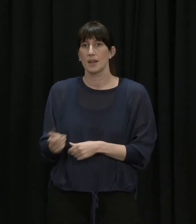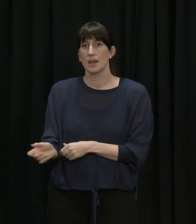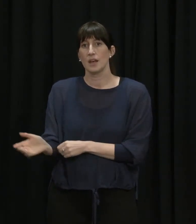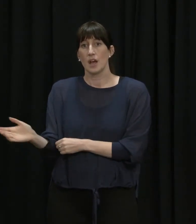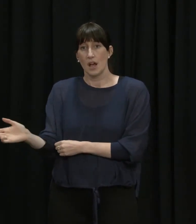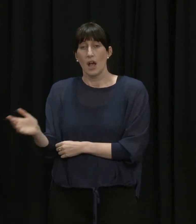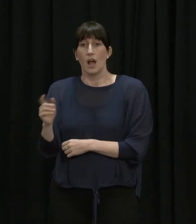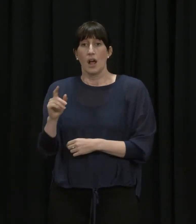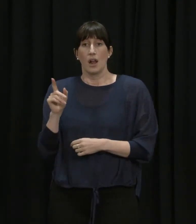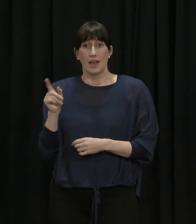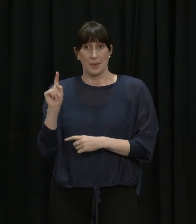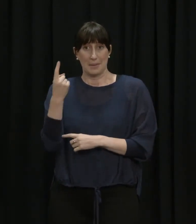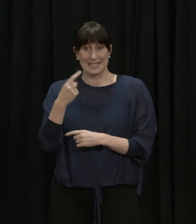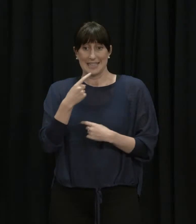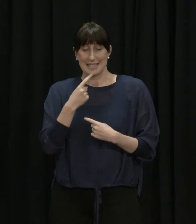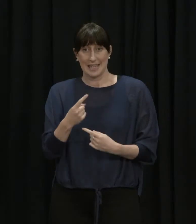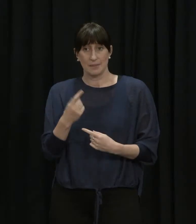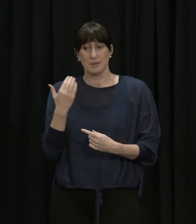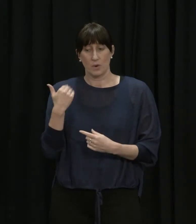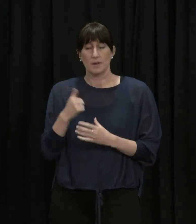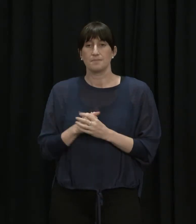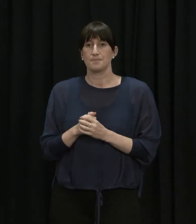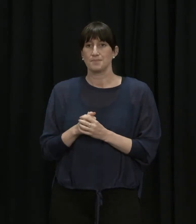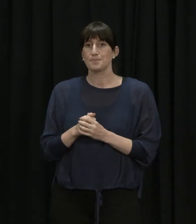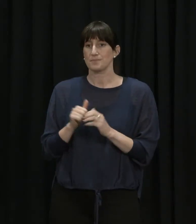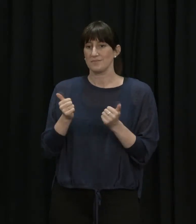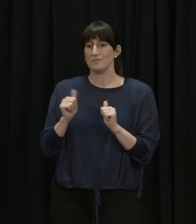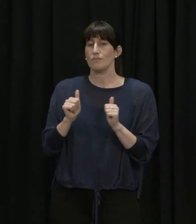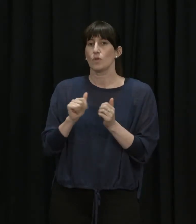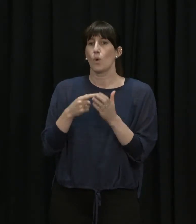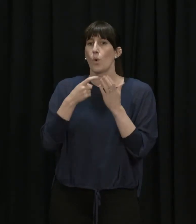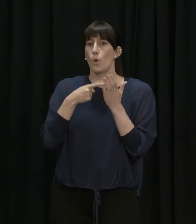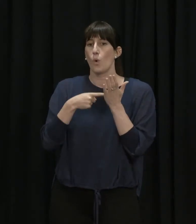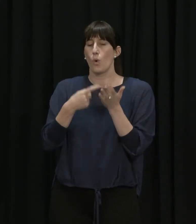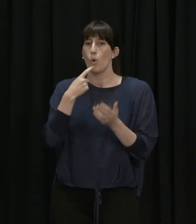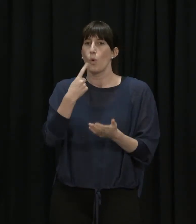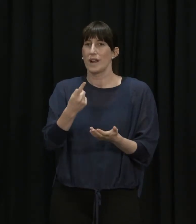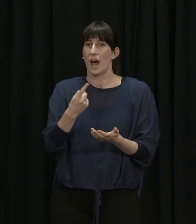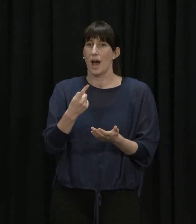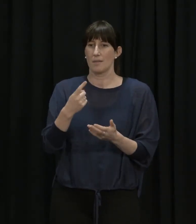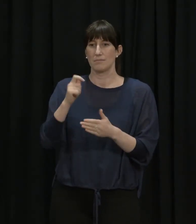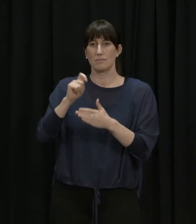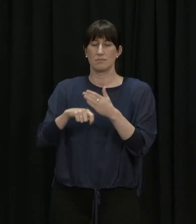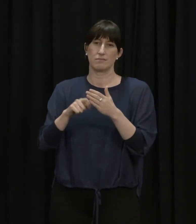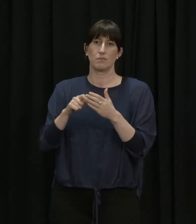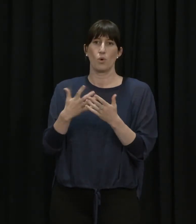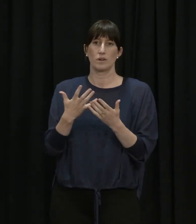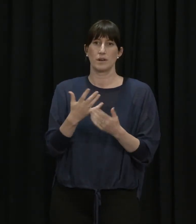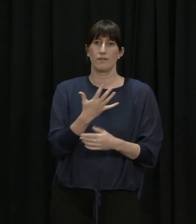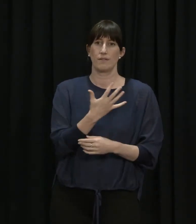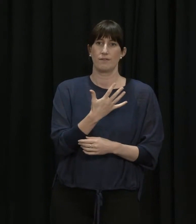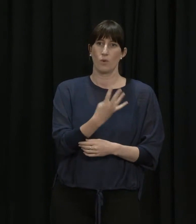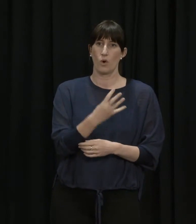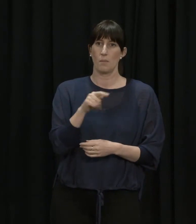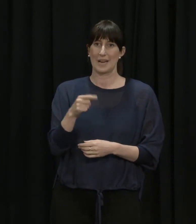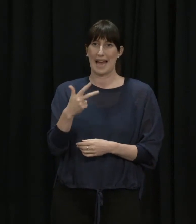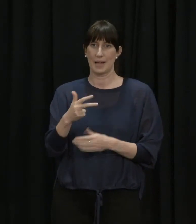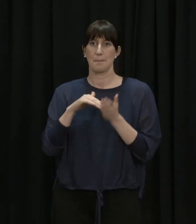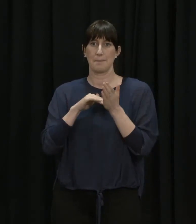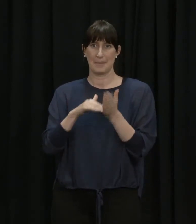In terms of New Zealand, of